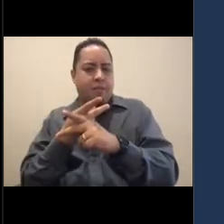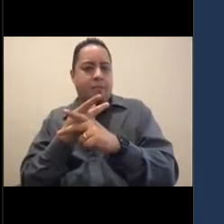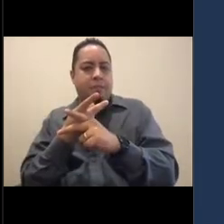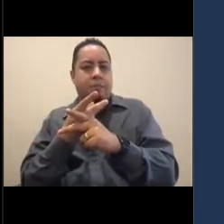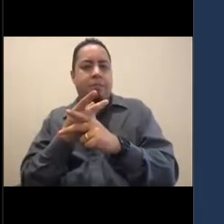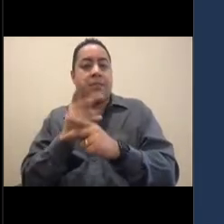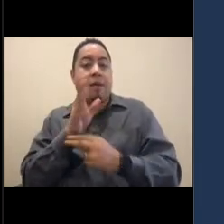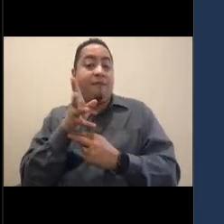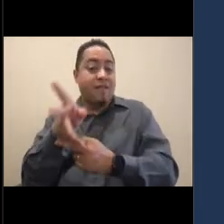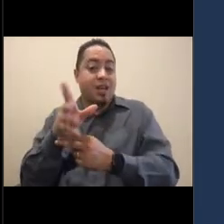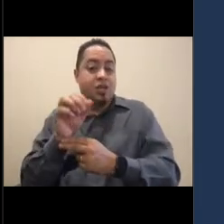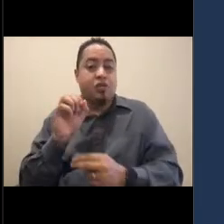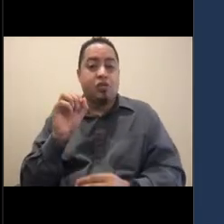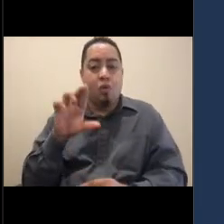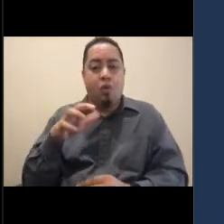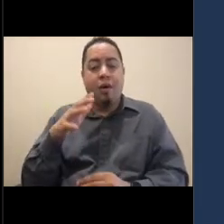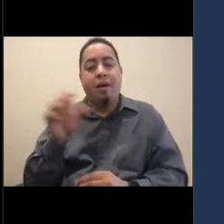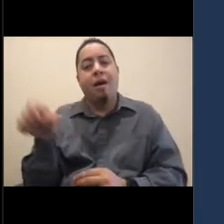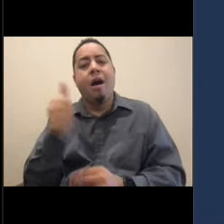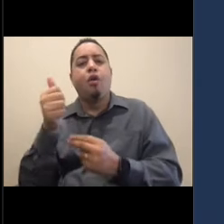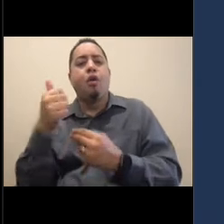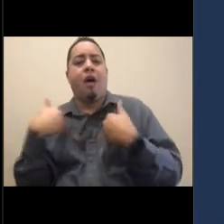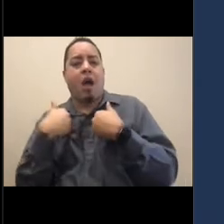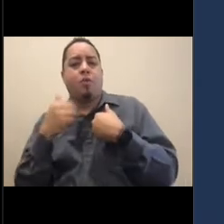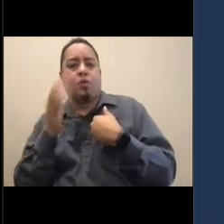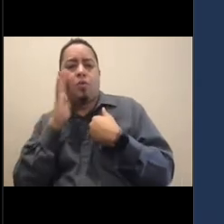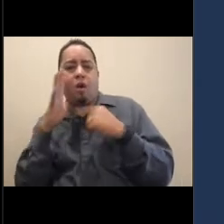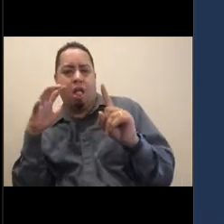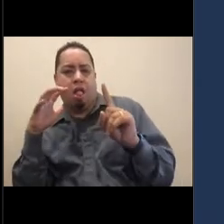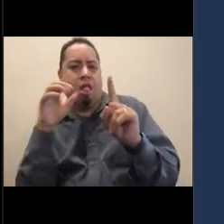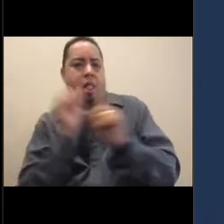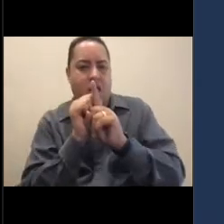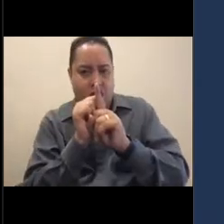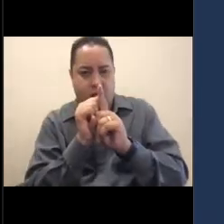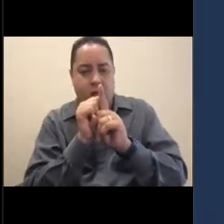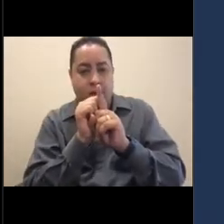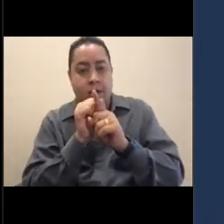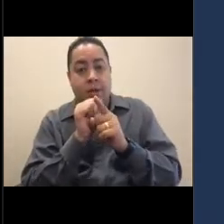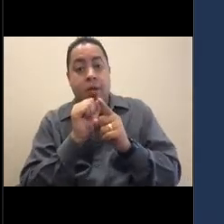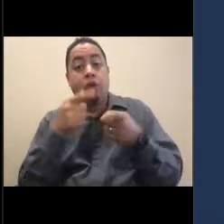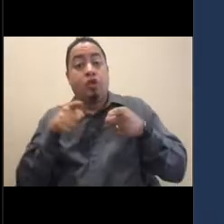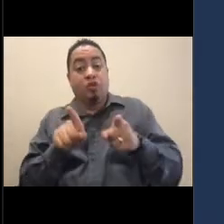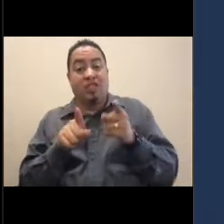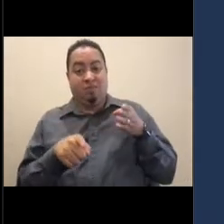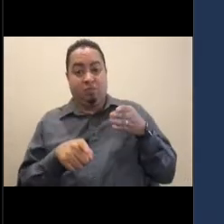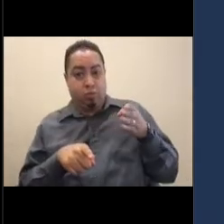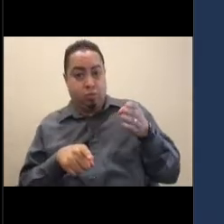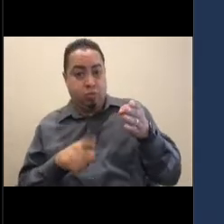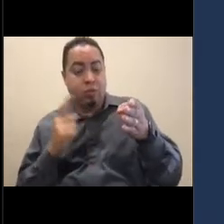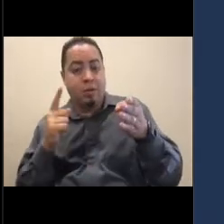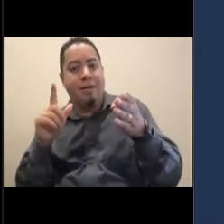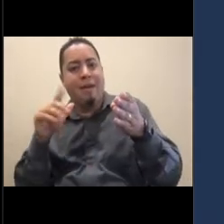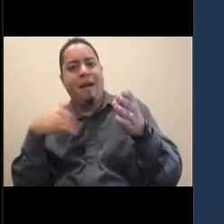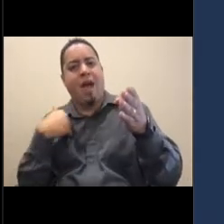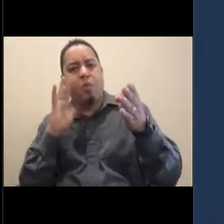which means that it attaches to a lake trout, and sucks out to be honest, the fluid inside of the fish and a lot of the nutrients.